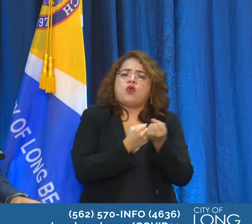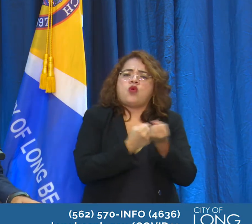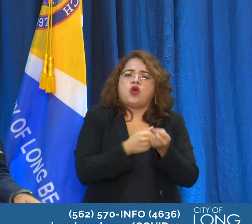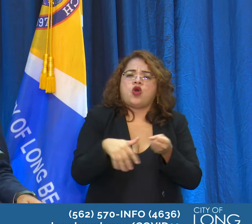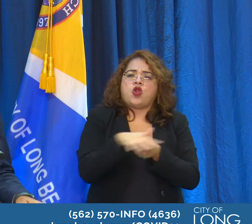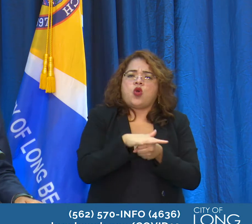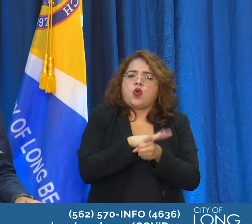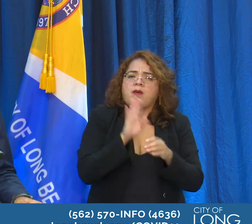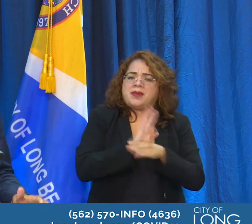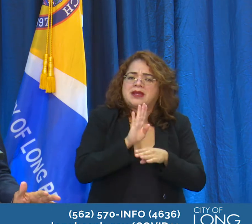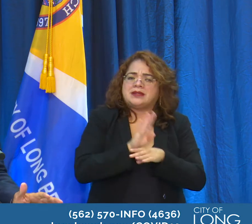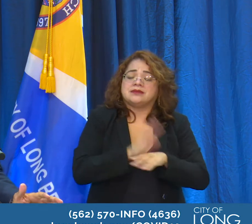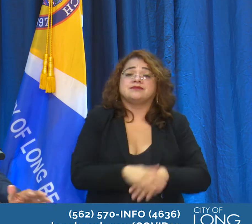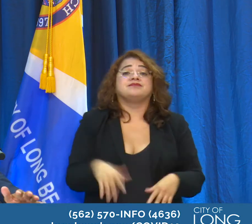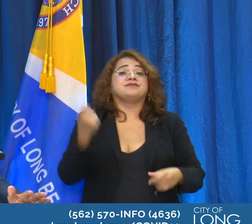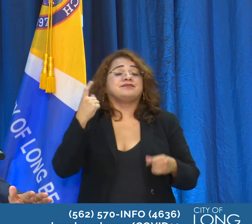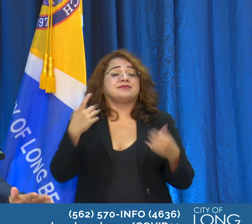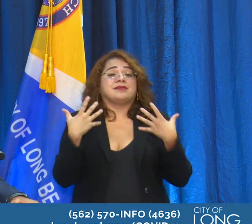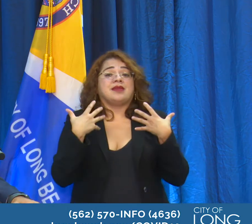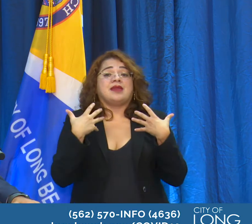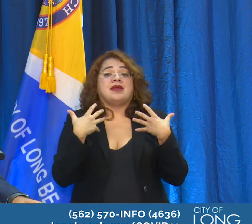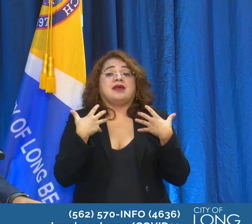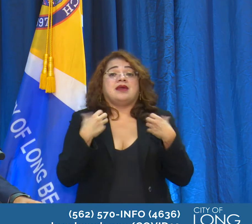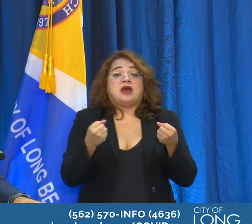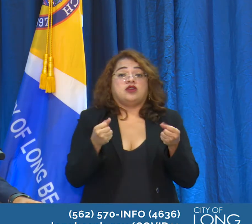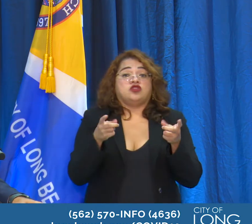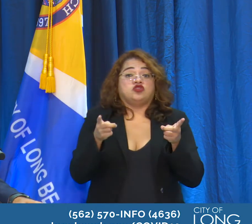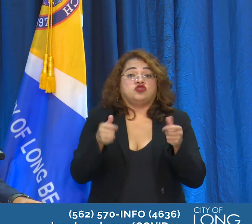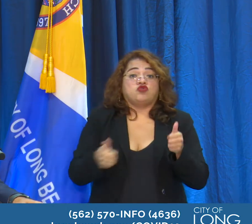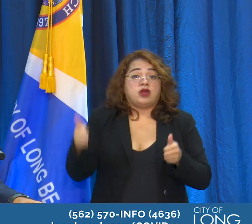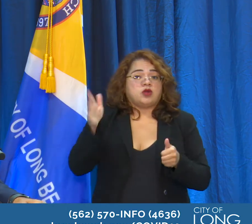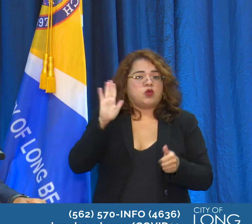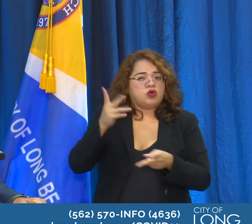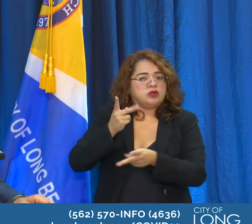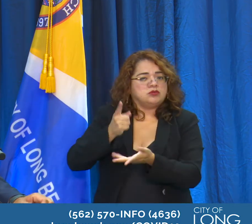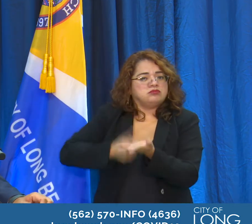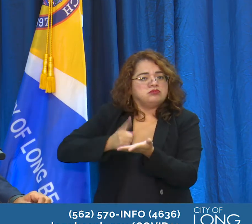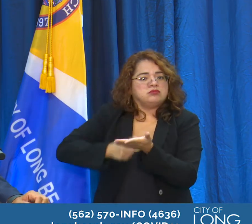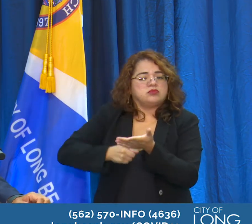Our health director is going to talk much about our K-12 schools reopening process.